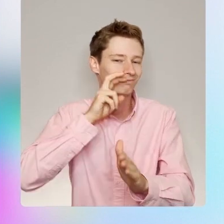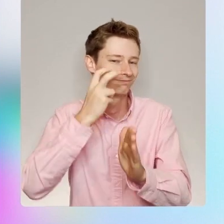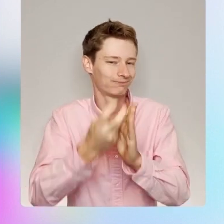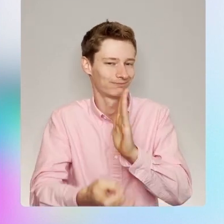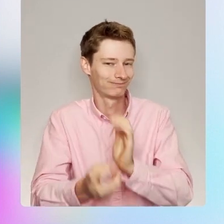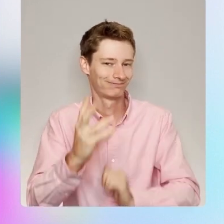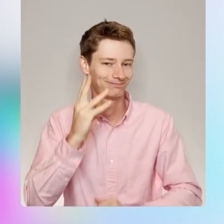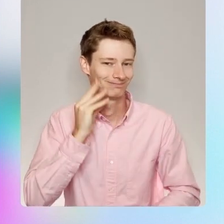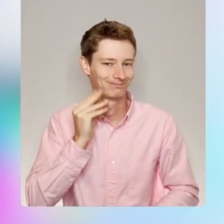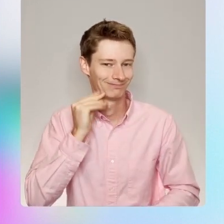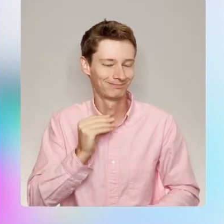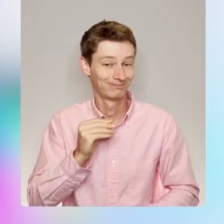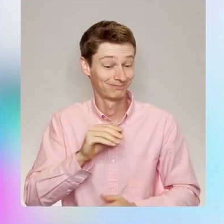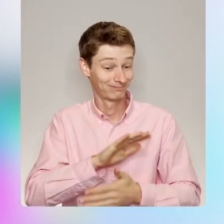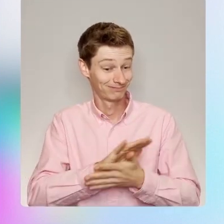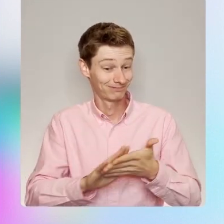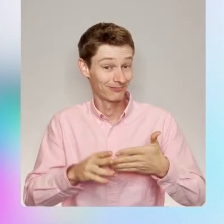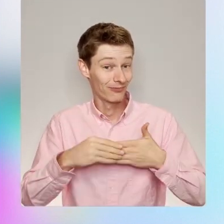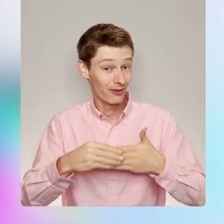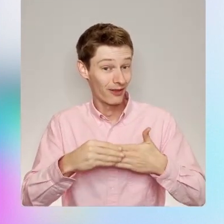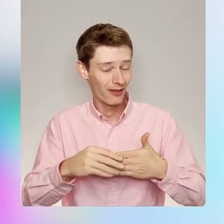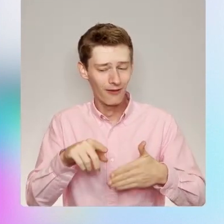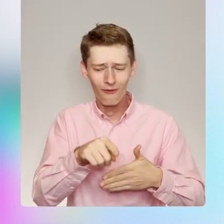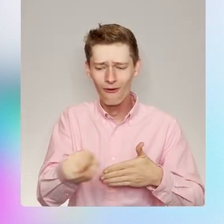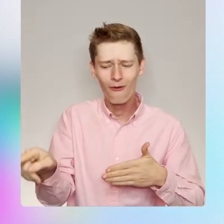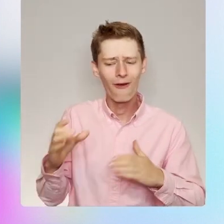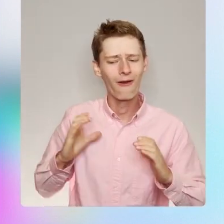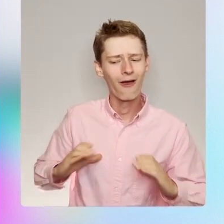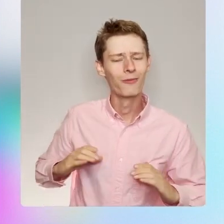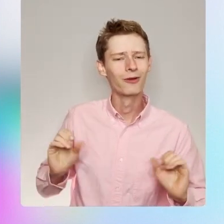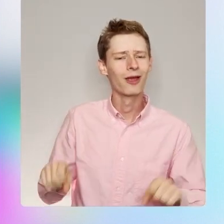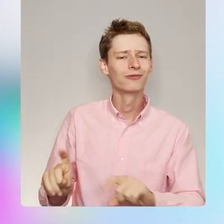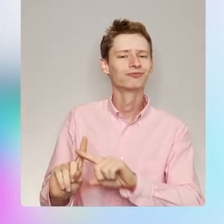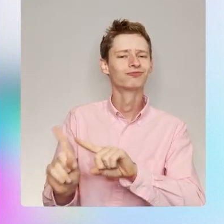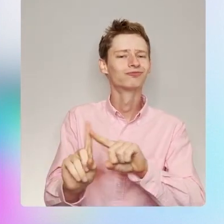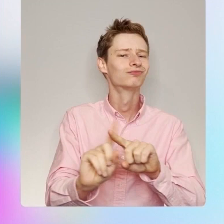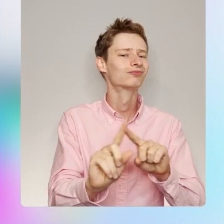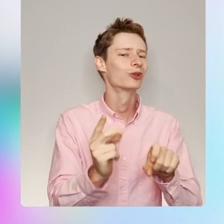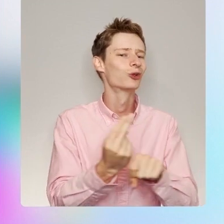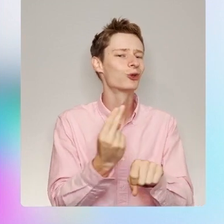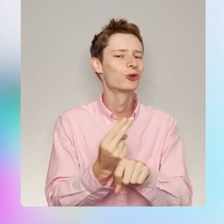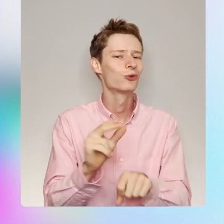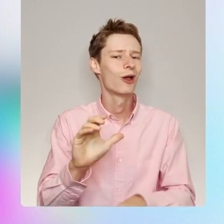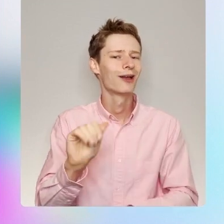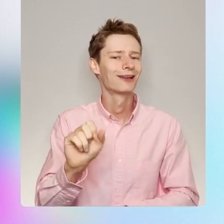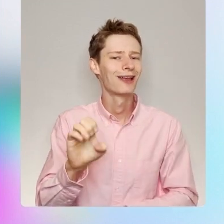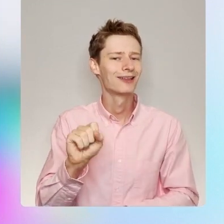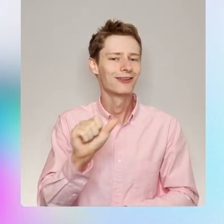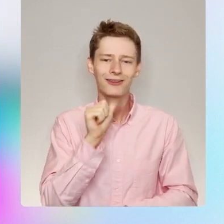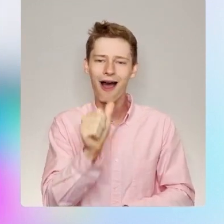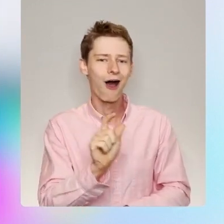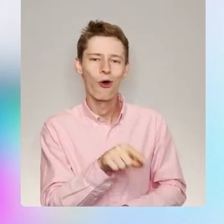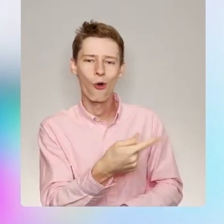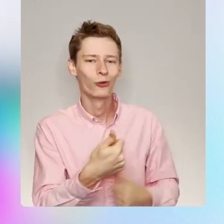of Meta Quest Pro enables customers to use the VR headset for a variety of use cases beyond just gaming.